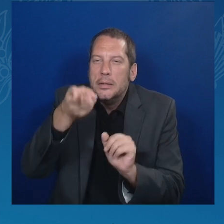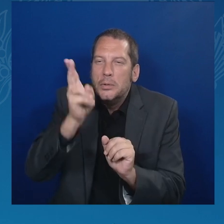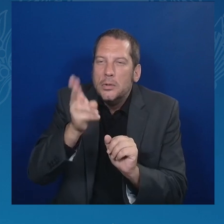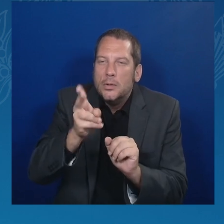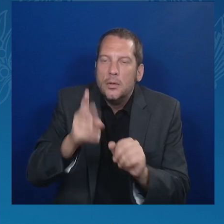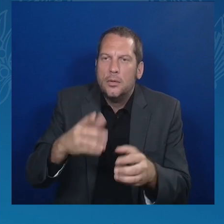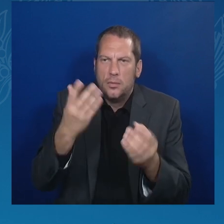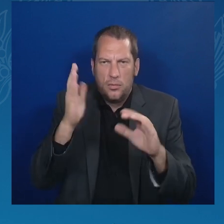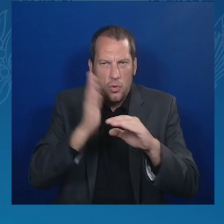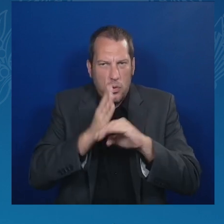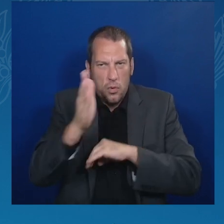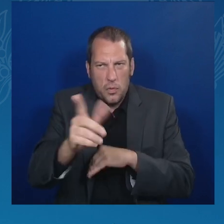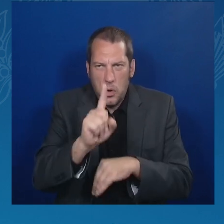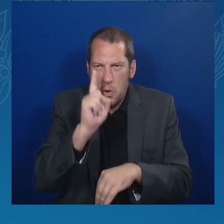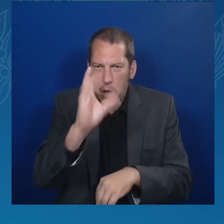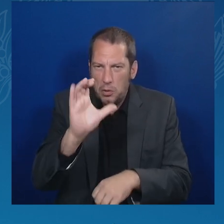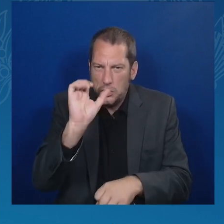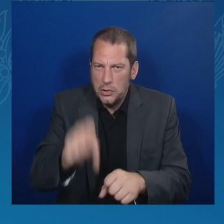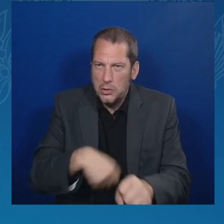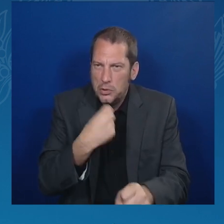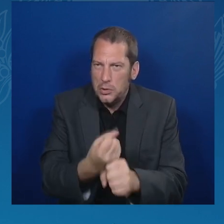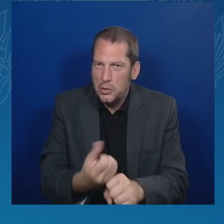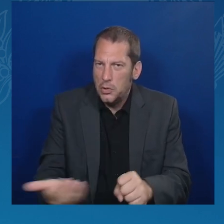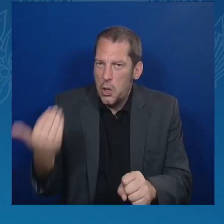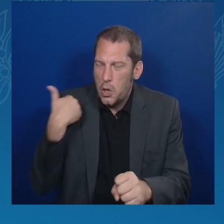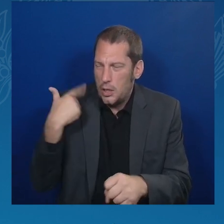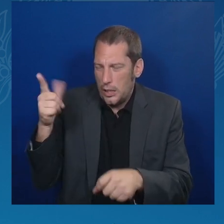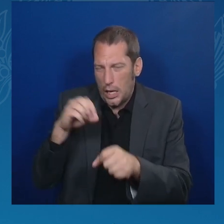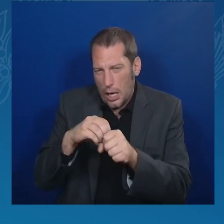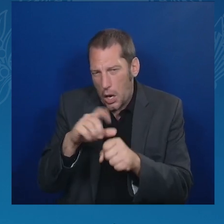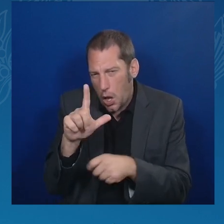tens of thousands of textile workers -- many of them women --